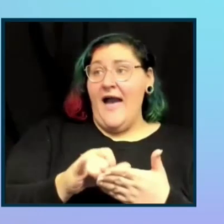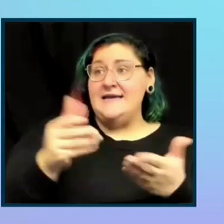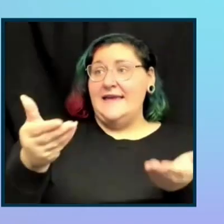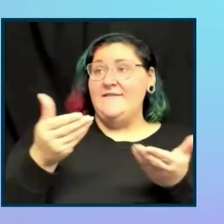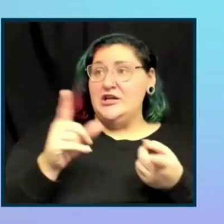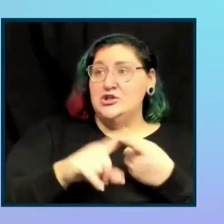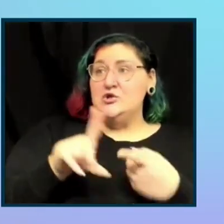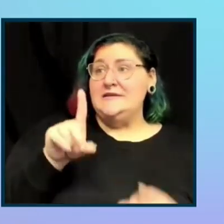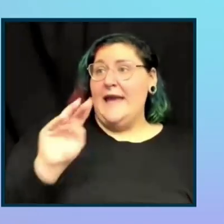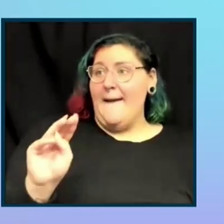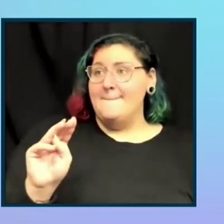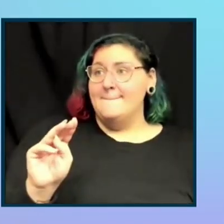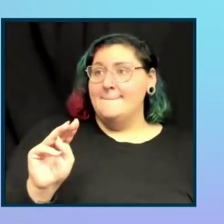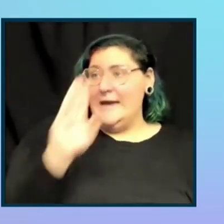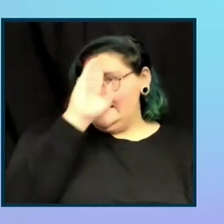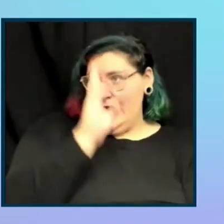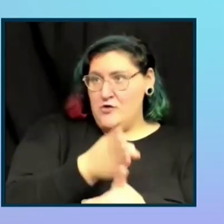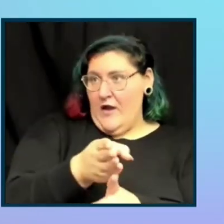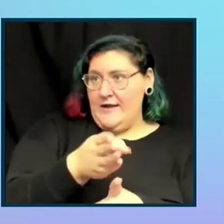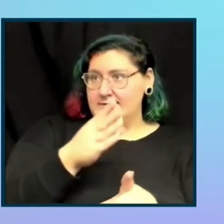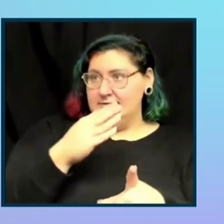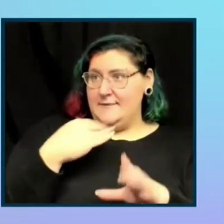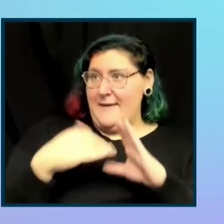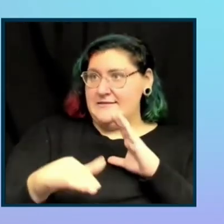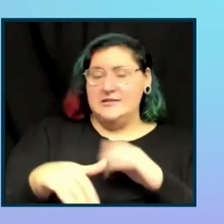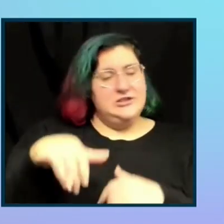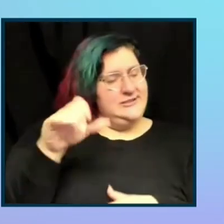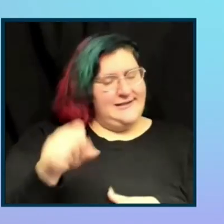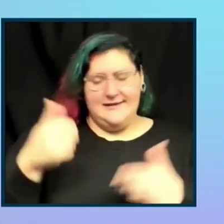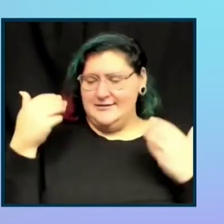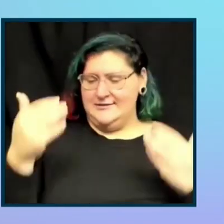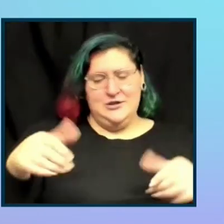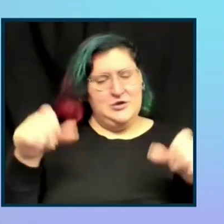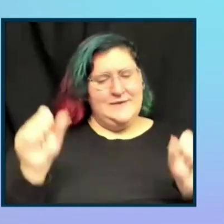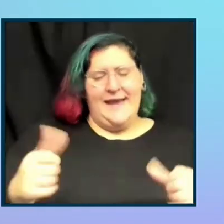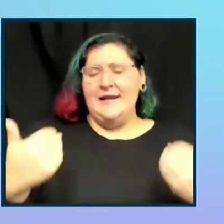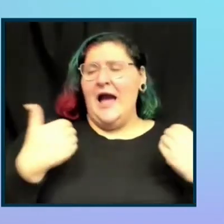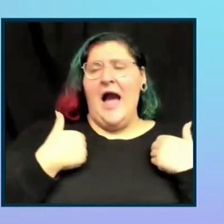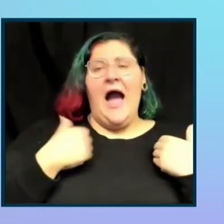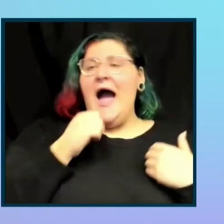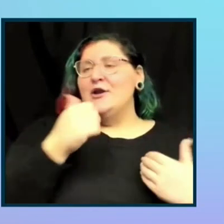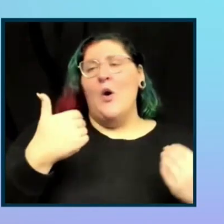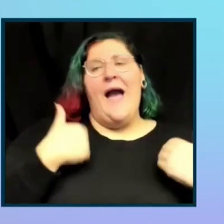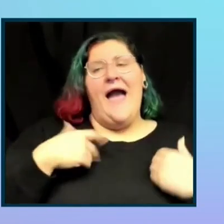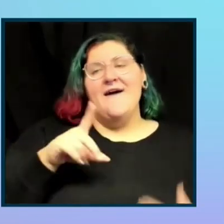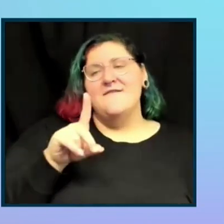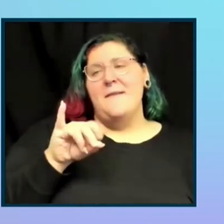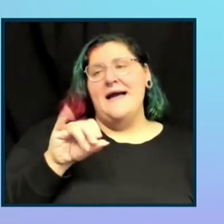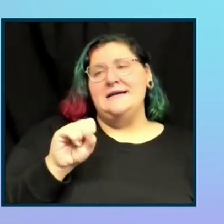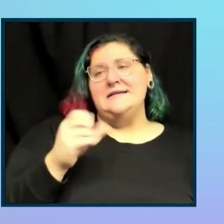Yes, you can. Yes, you can feel free. I don't have my discord on any of my social stuff, actually. I've just realized.